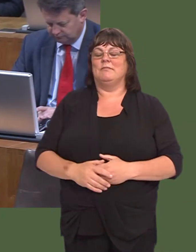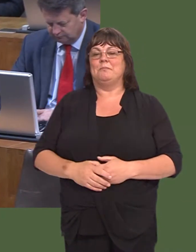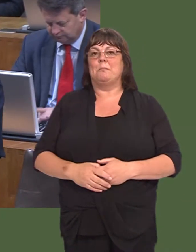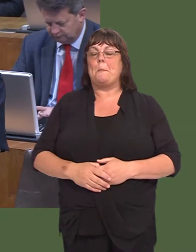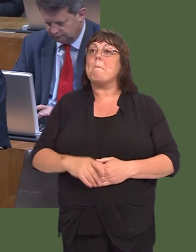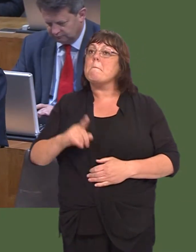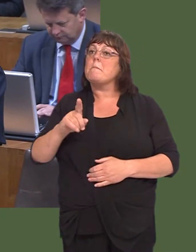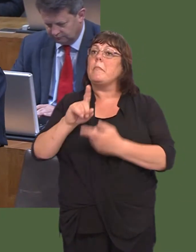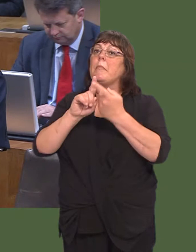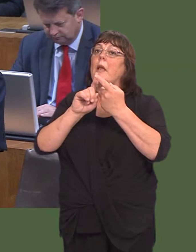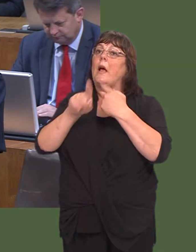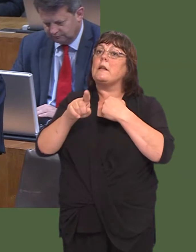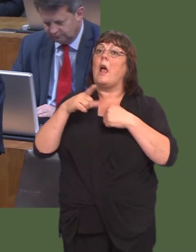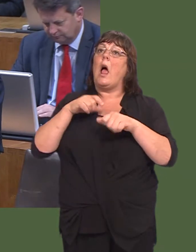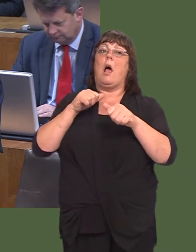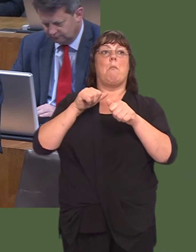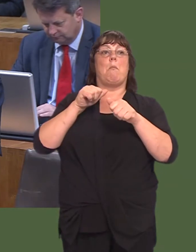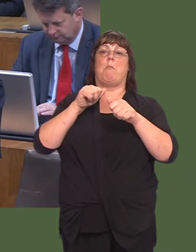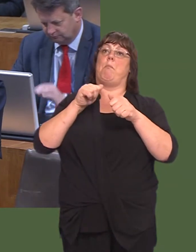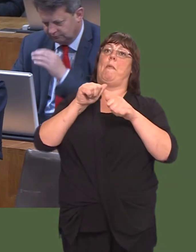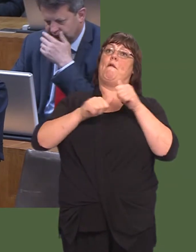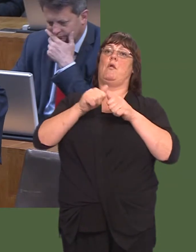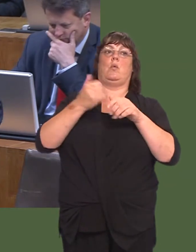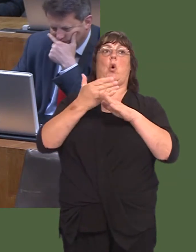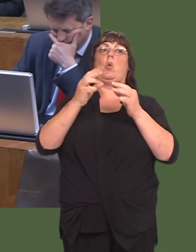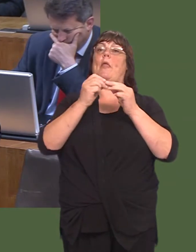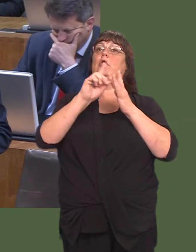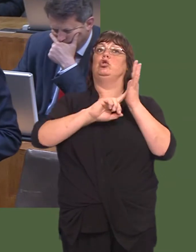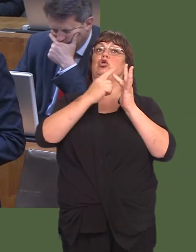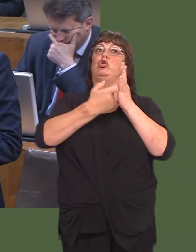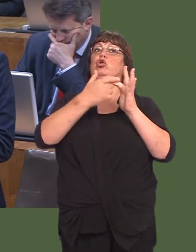but the answer is quite simple: no, Iíd rather work with Jeremy Corbyn, bluntly, if you want the answer to that question.